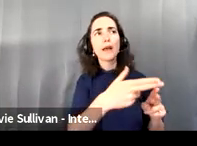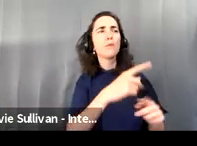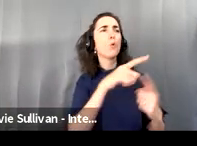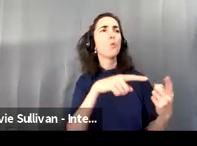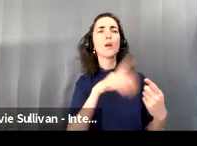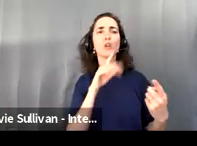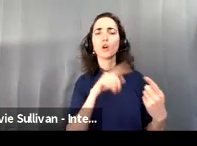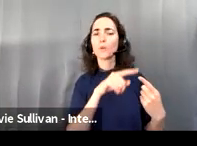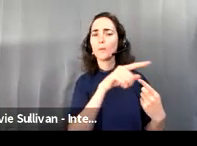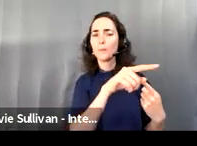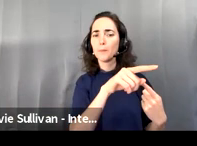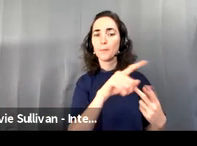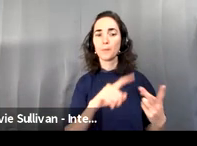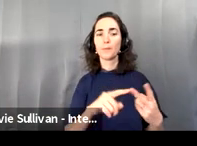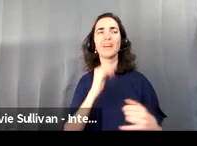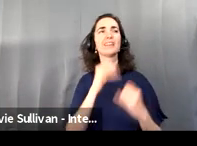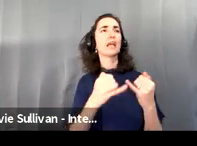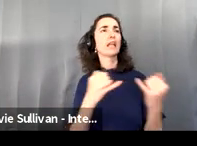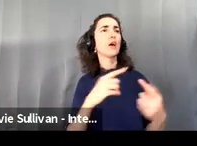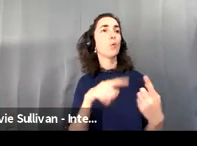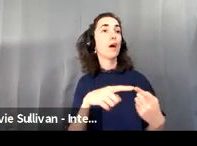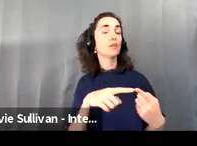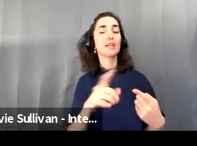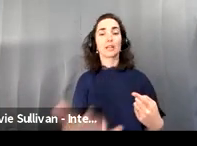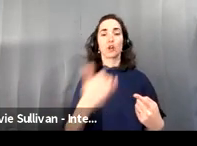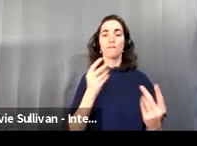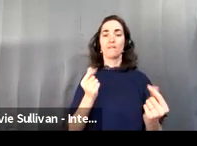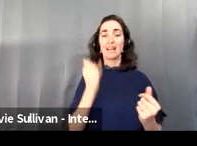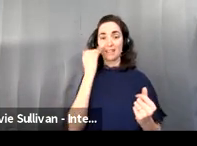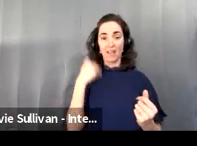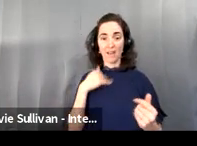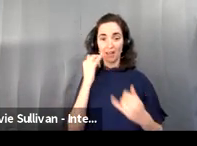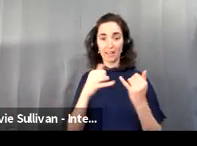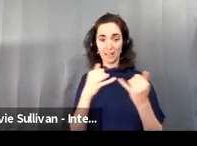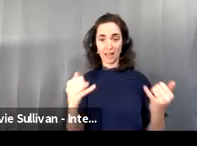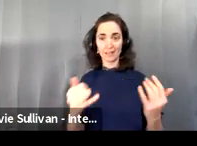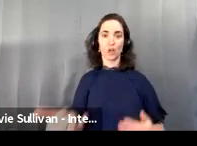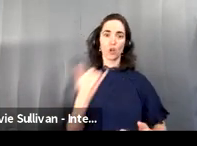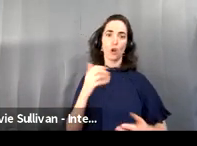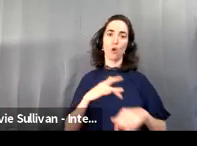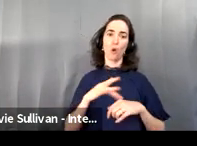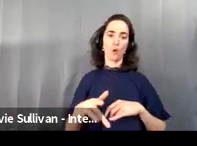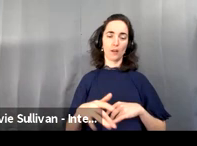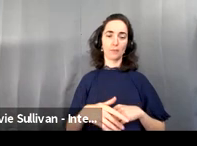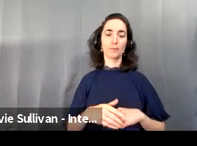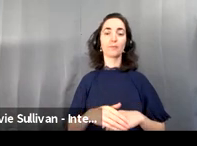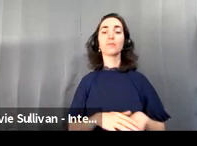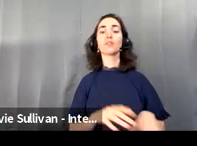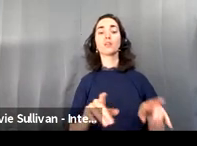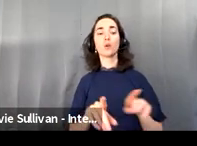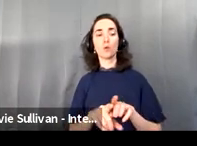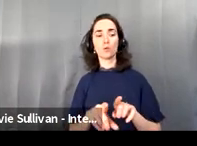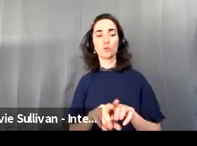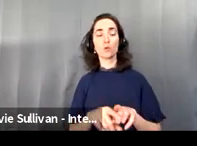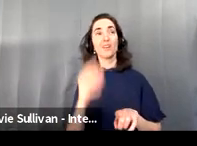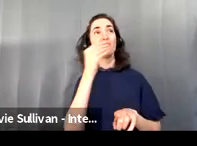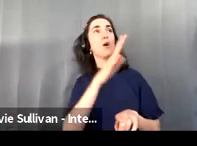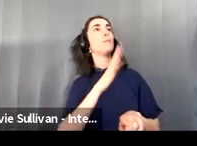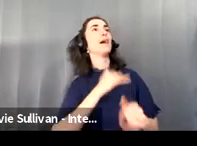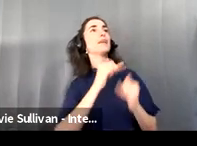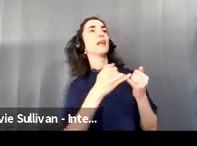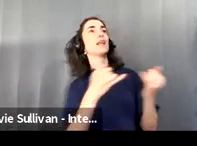If there is a deadline, call as soon as possible. And make sure you tell everyone you speak to what the deadline is.